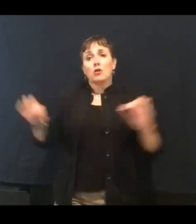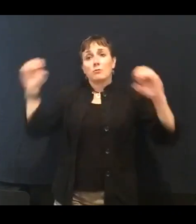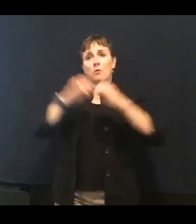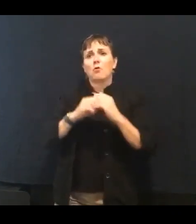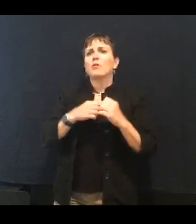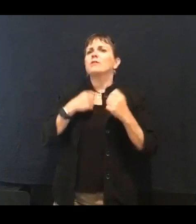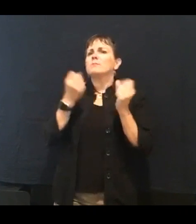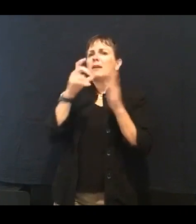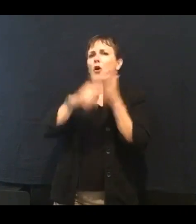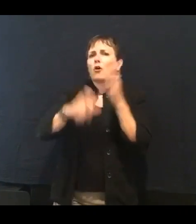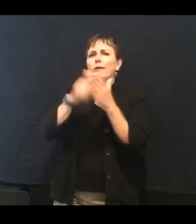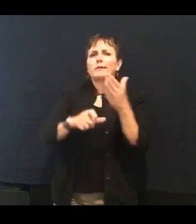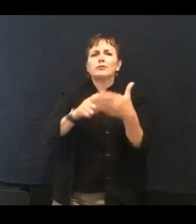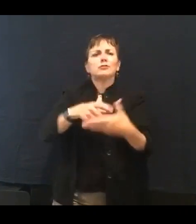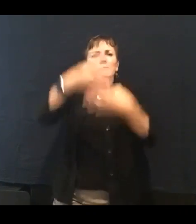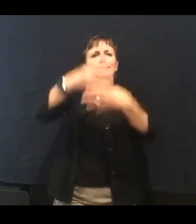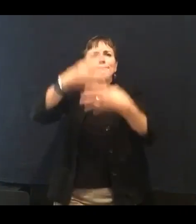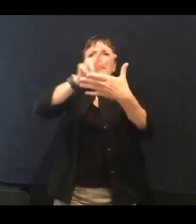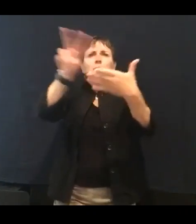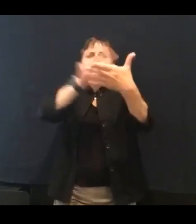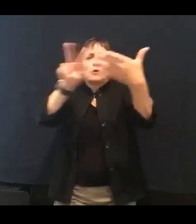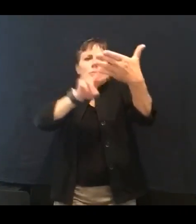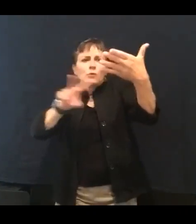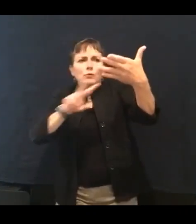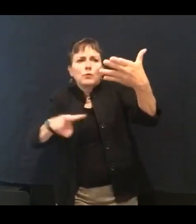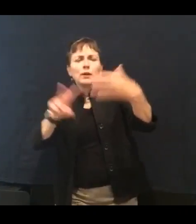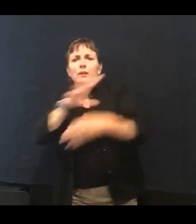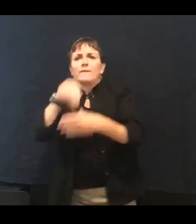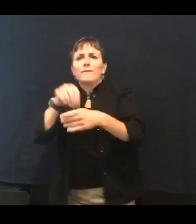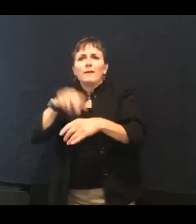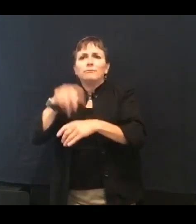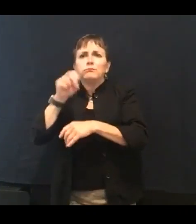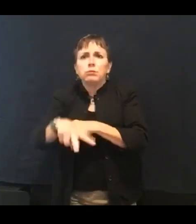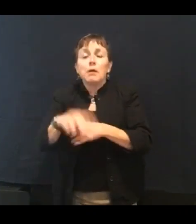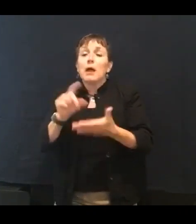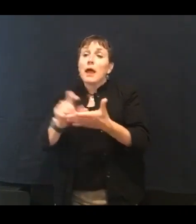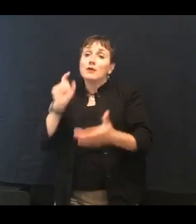get involved and donate directly to Usher III research. Thank you to our incredible